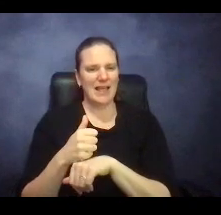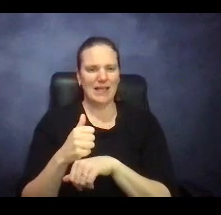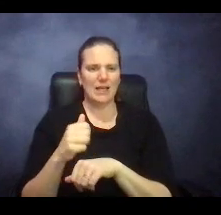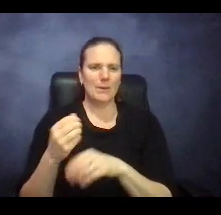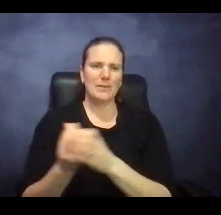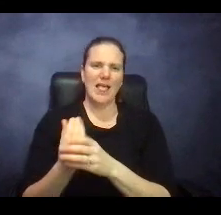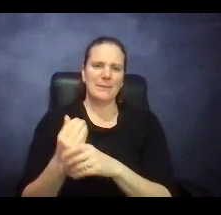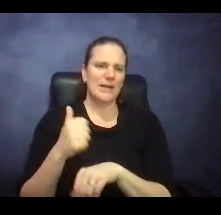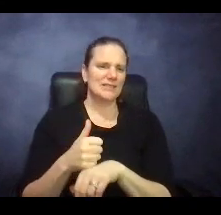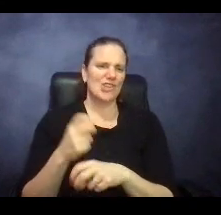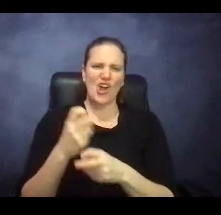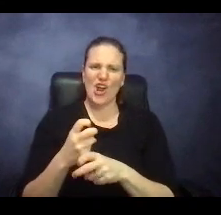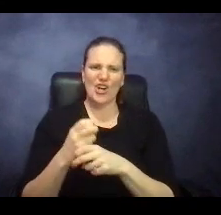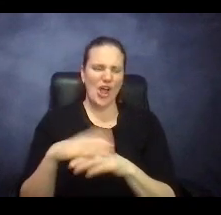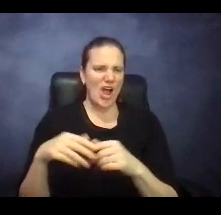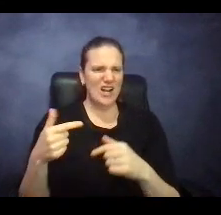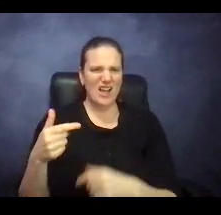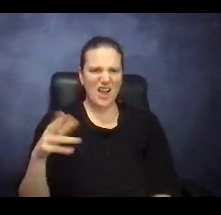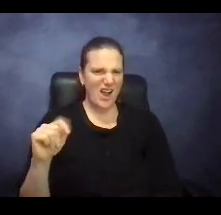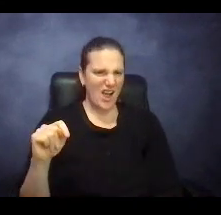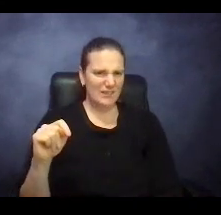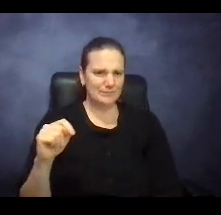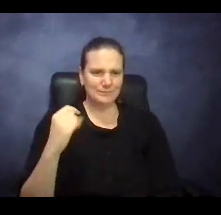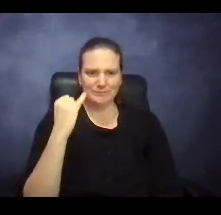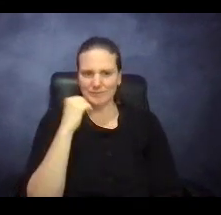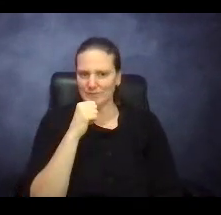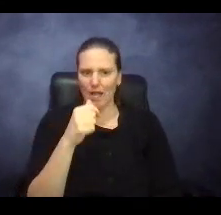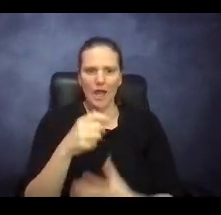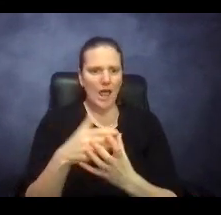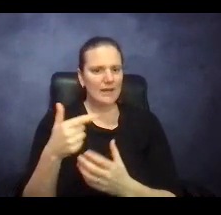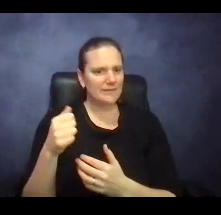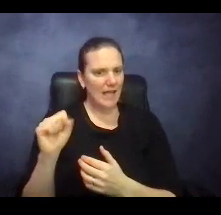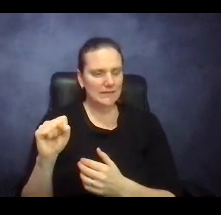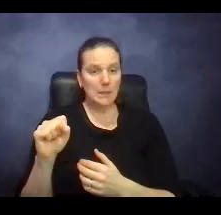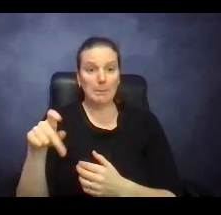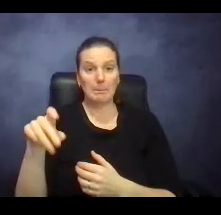they're harder on the gut. So if you don't have a lot of gas and bloating, you can do like a pea protein or a hemp protein.